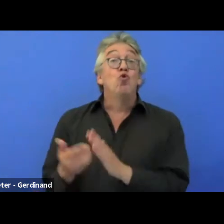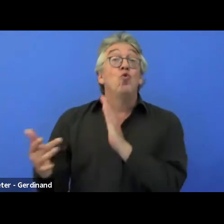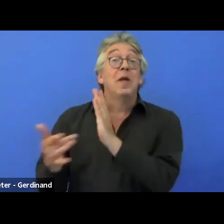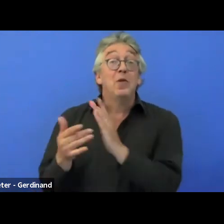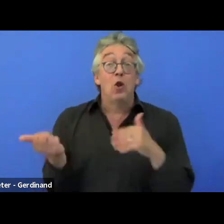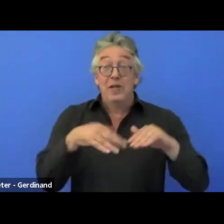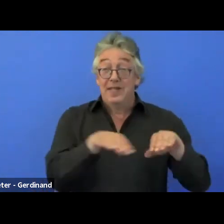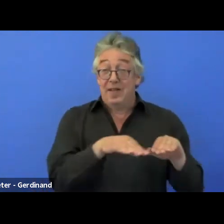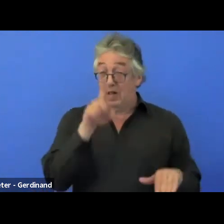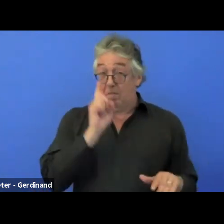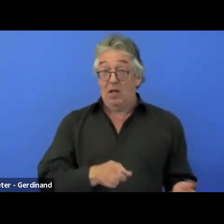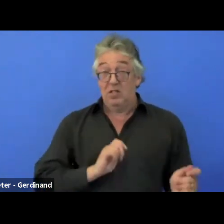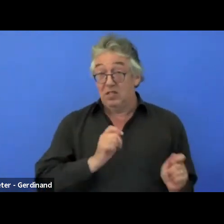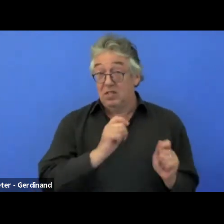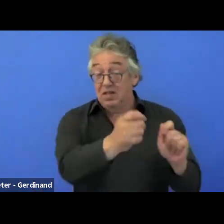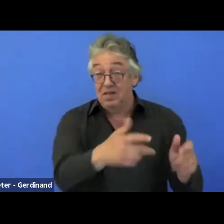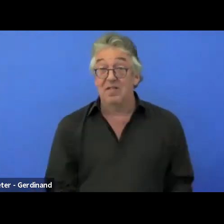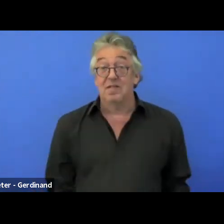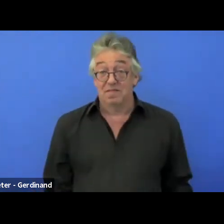It can become outdated quite quickly.